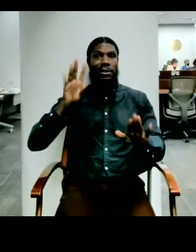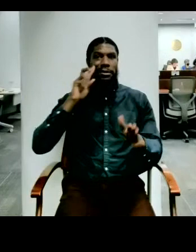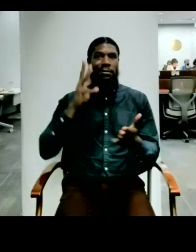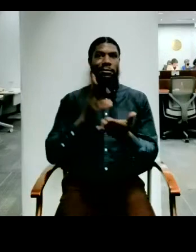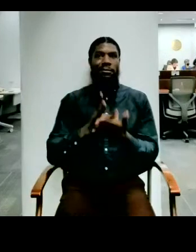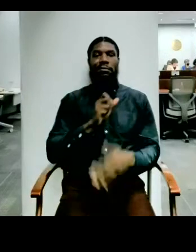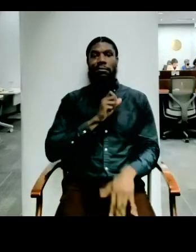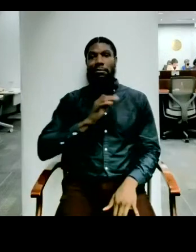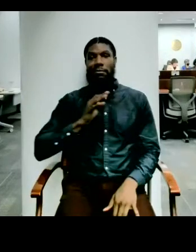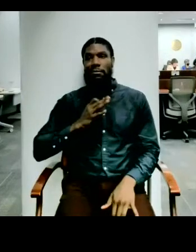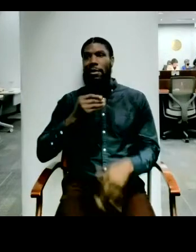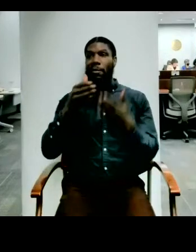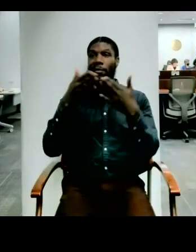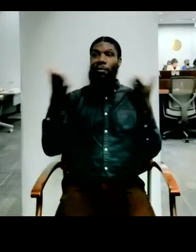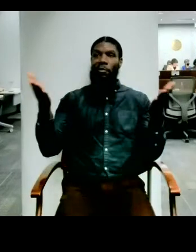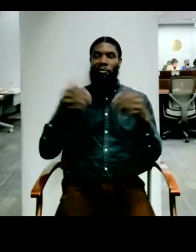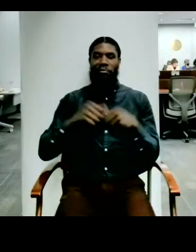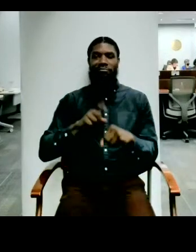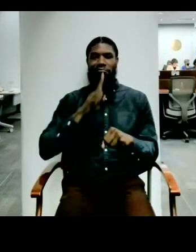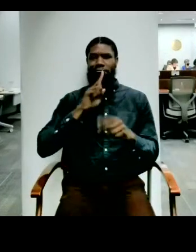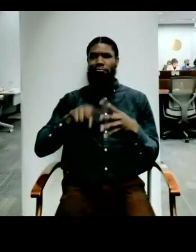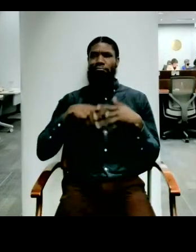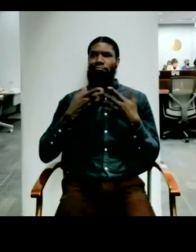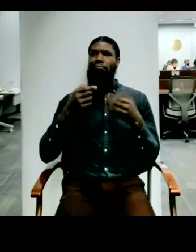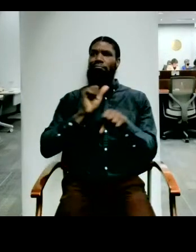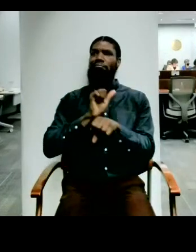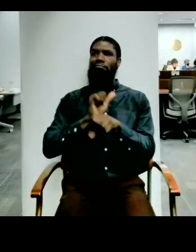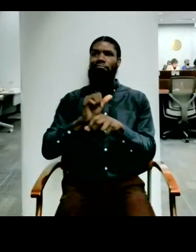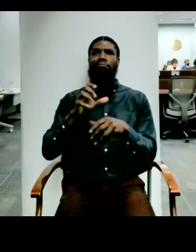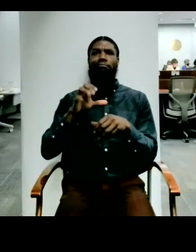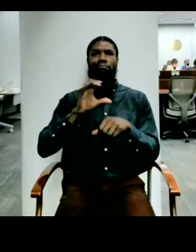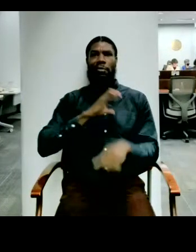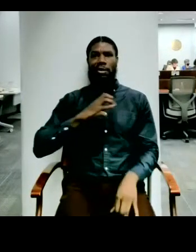I started with the Commission almost two years ago this is my first in-person meeting,